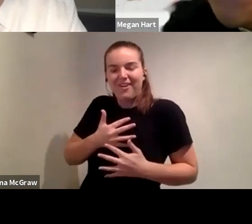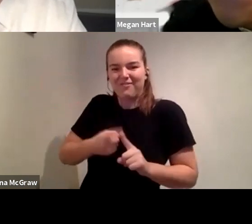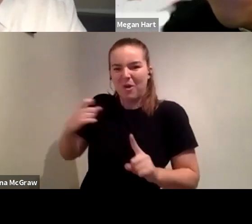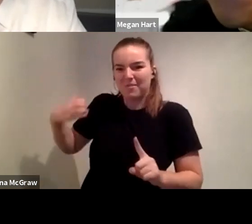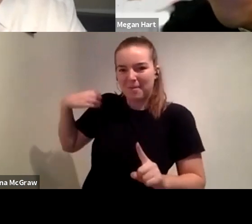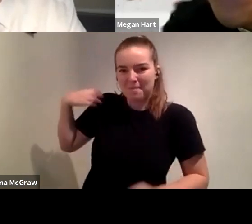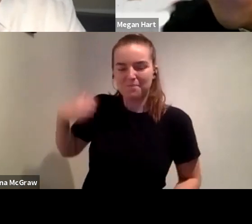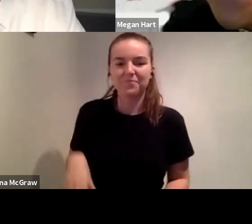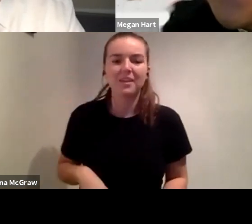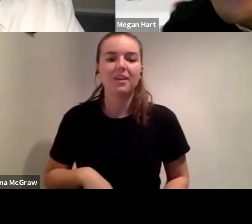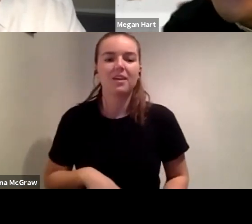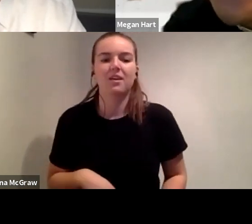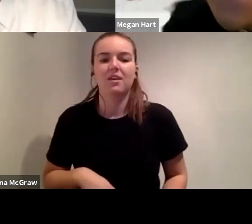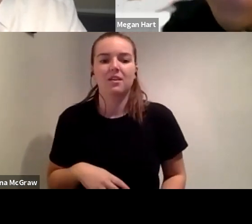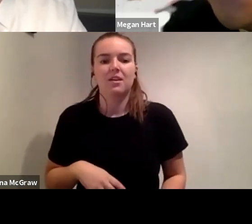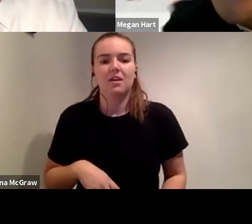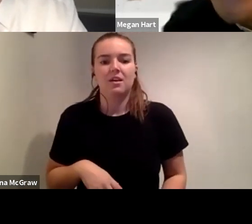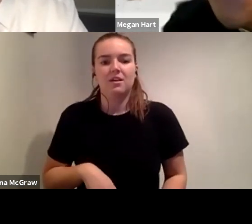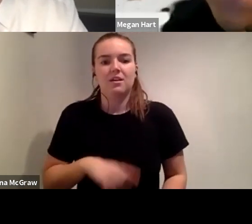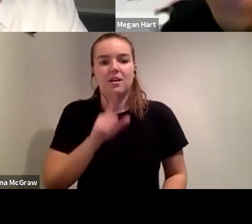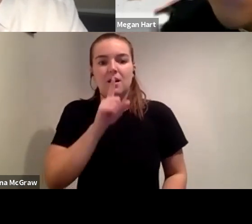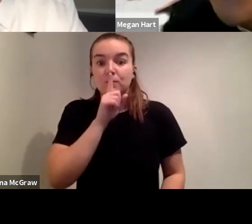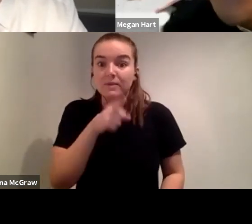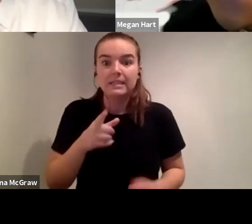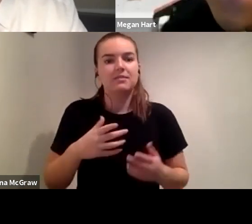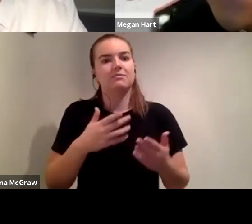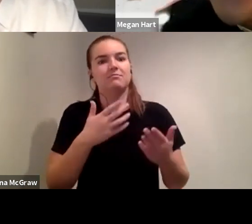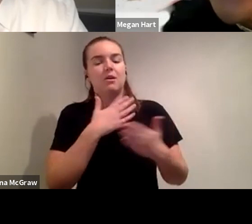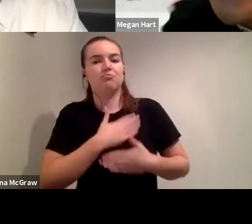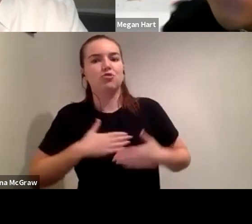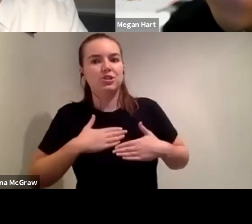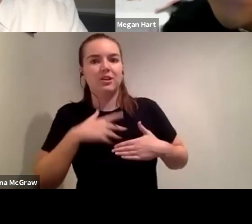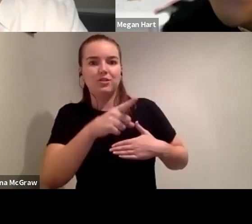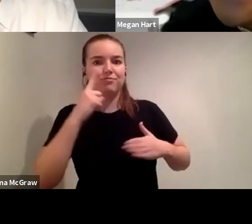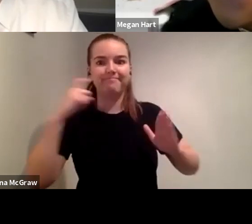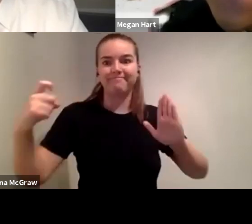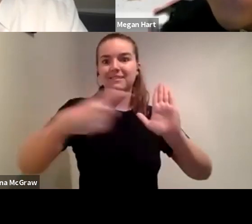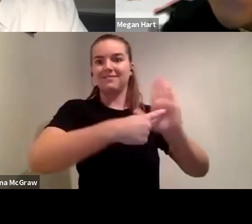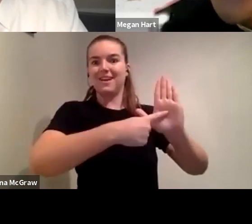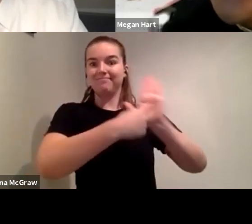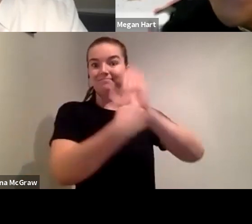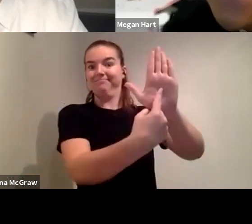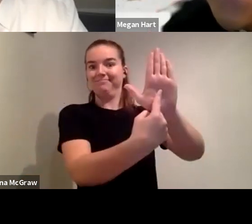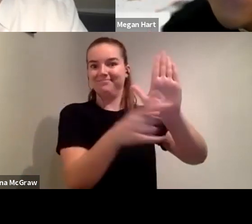to those individuals that are maybe experience various employment. And some of those barriers may be due to fear.